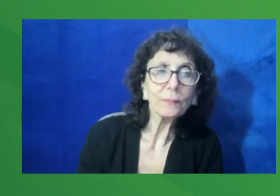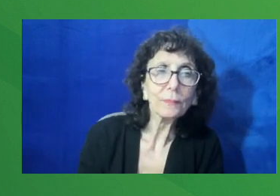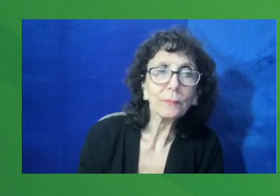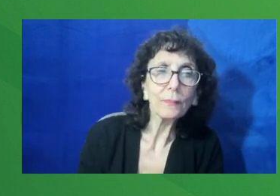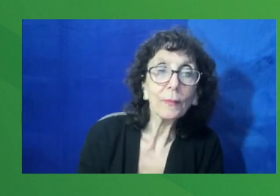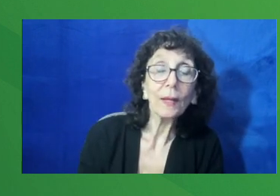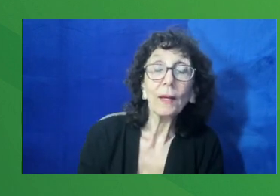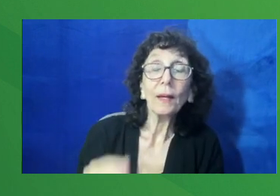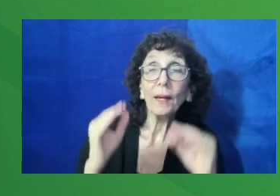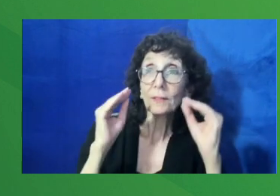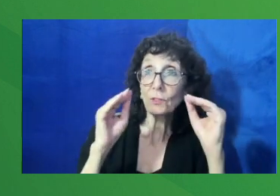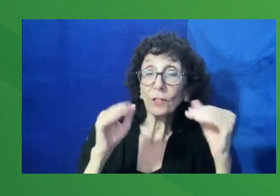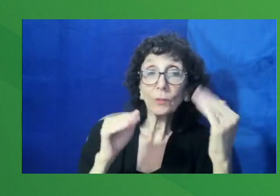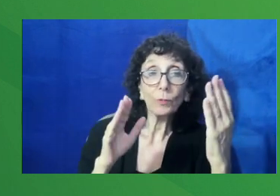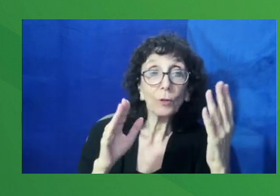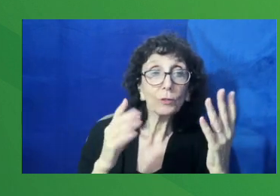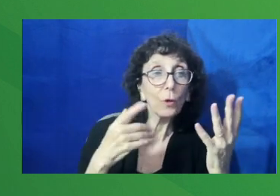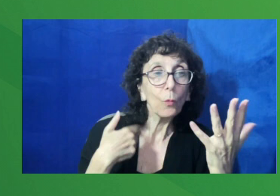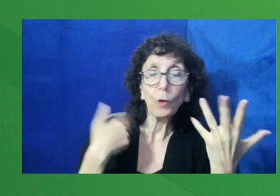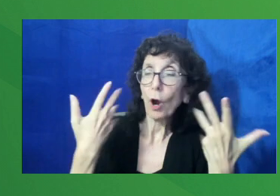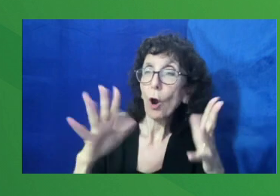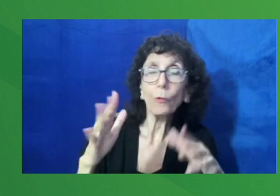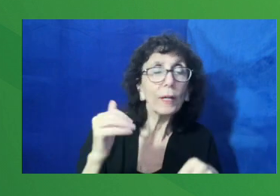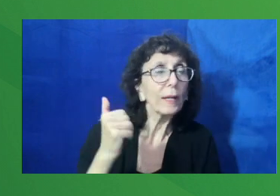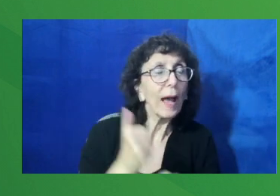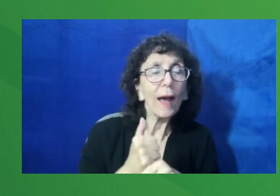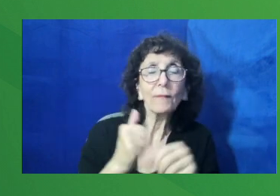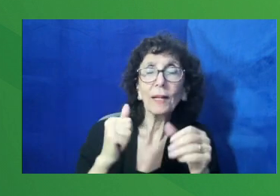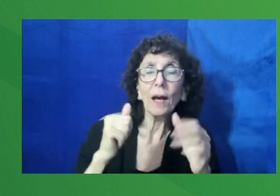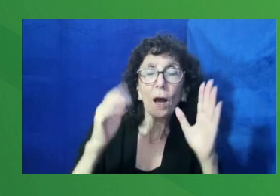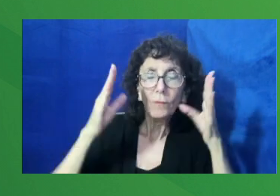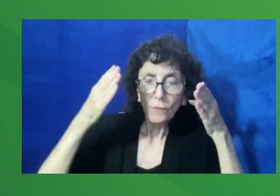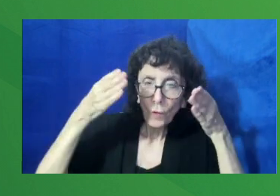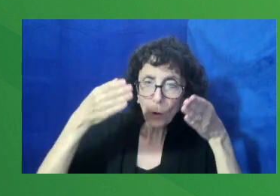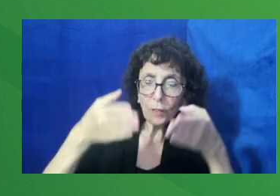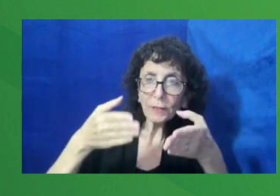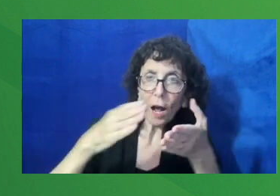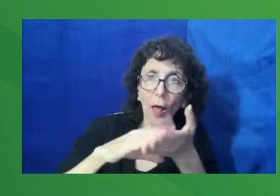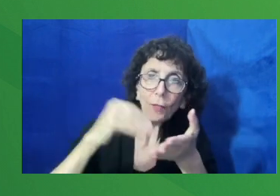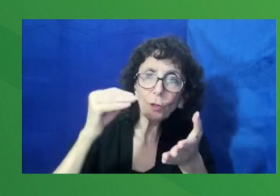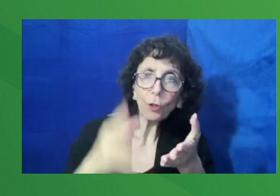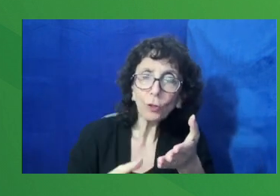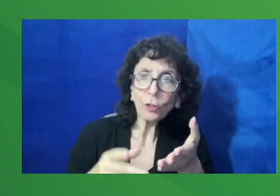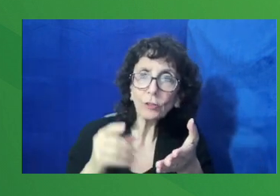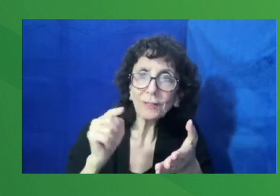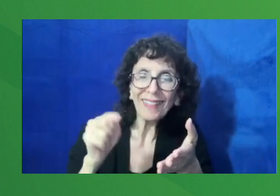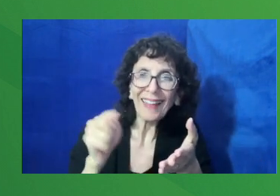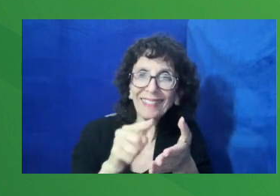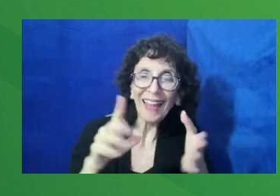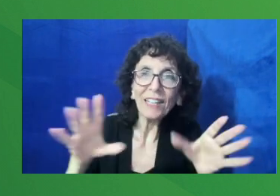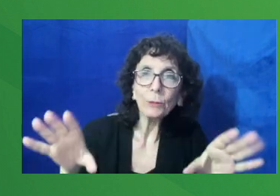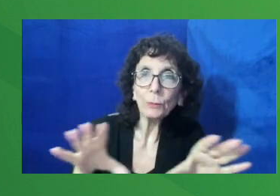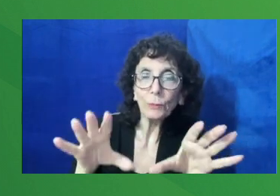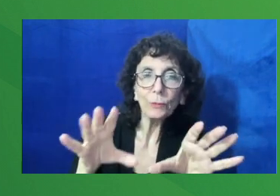we have well-established, learner-centered, and learner-driven approaches, including place-based